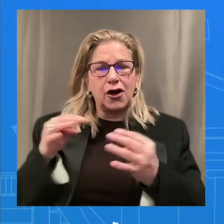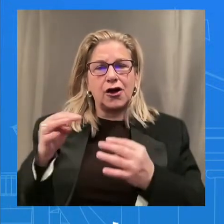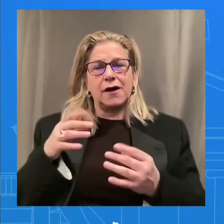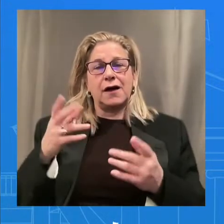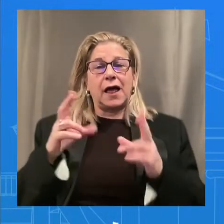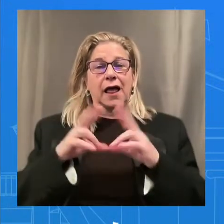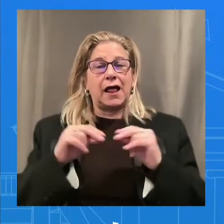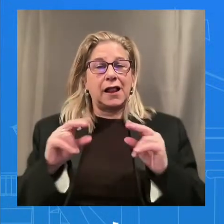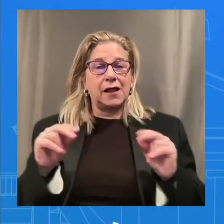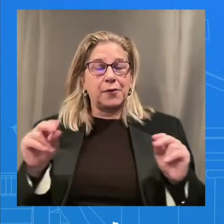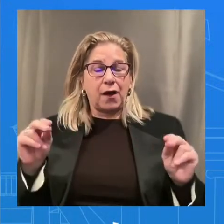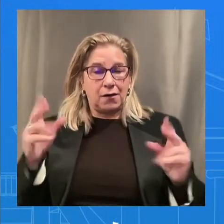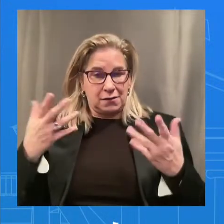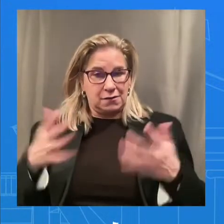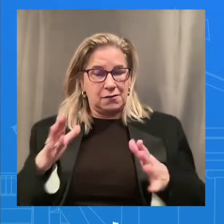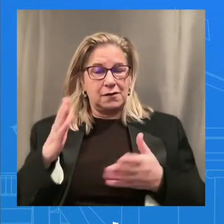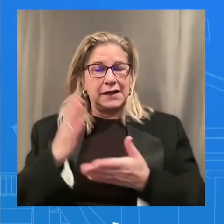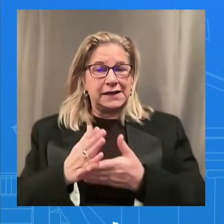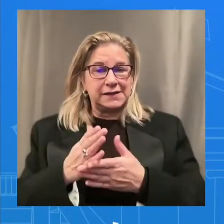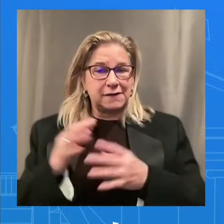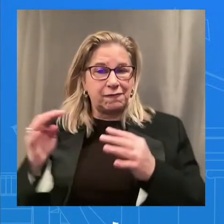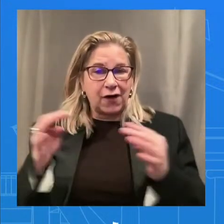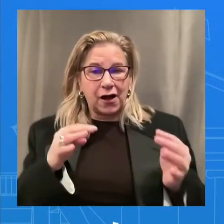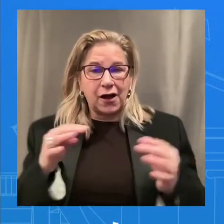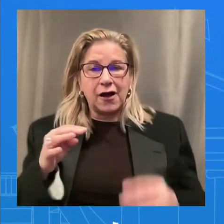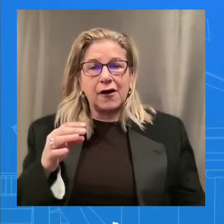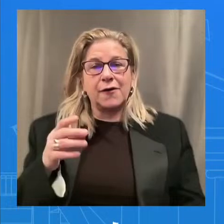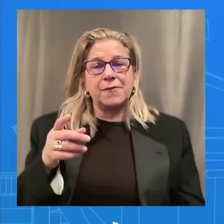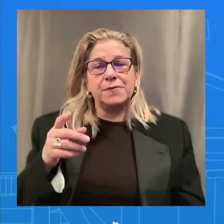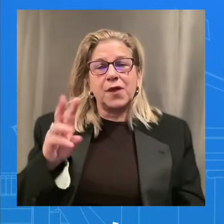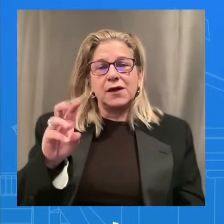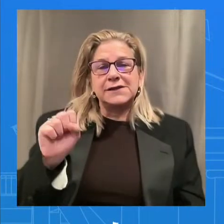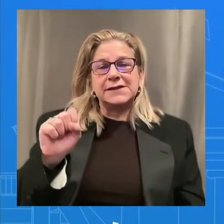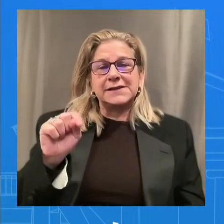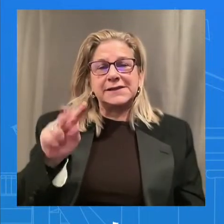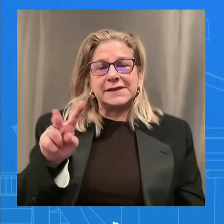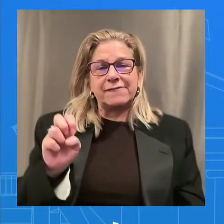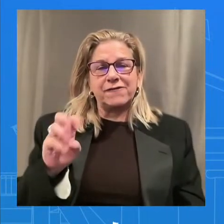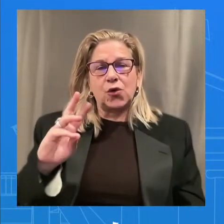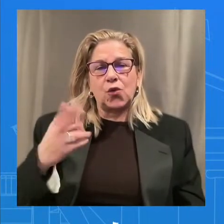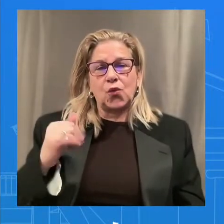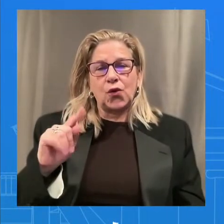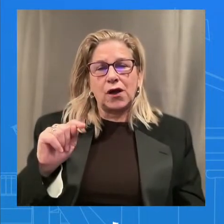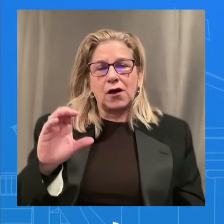around trying to bring this hostage deal to a close. And it’s because there is a spirit being brought